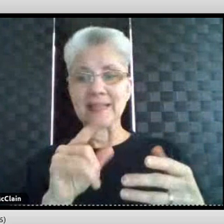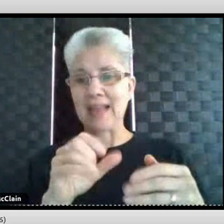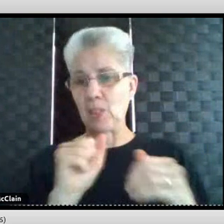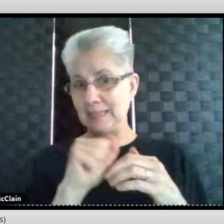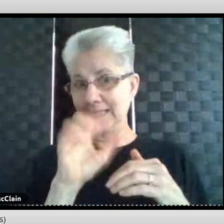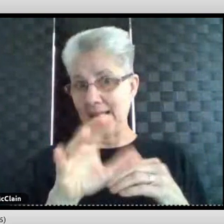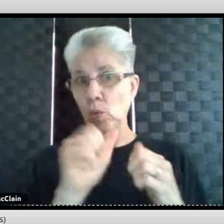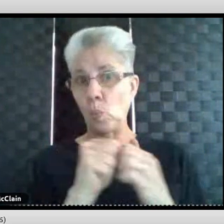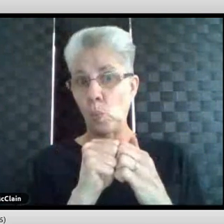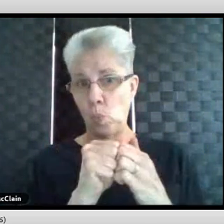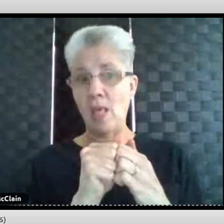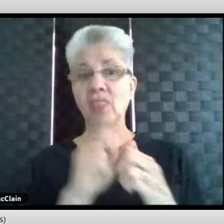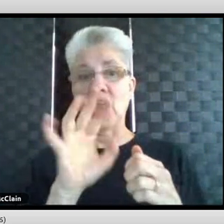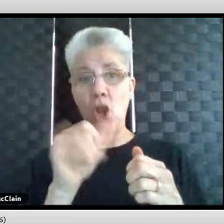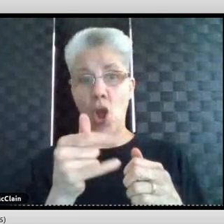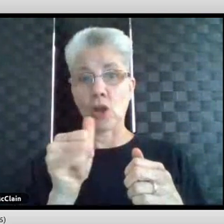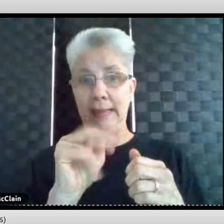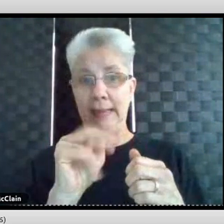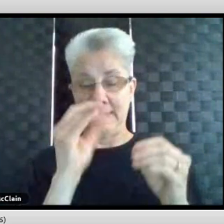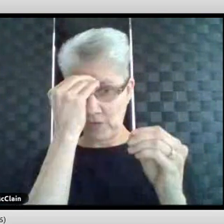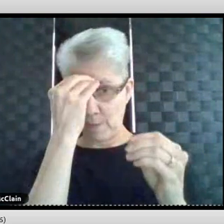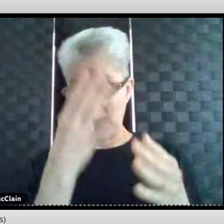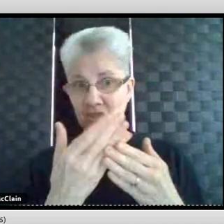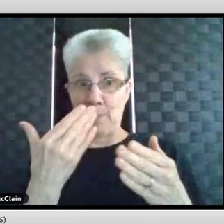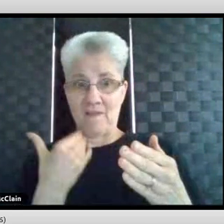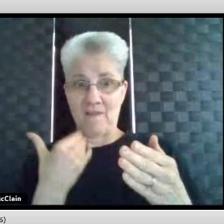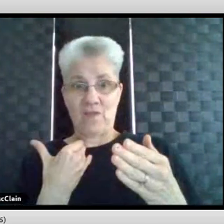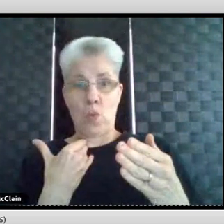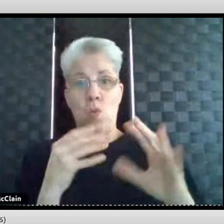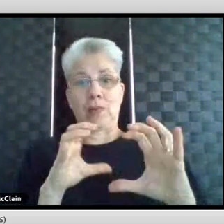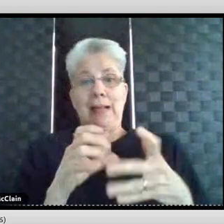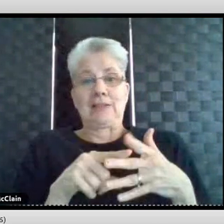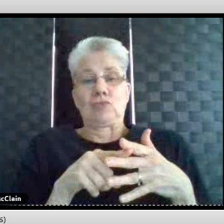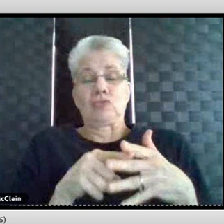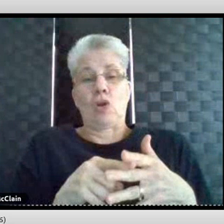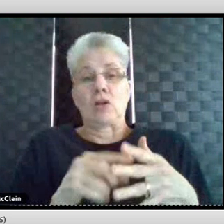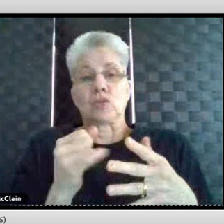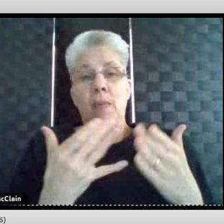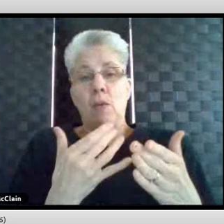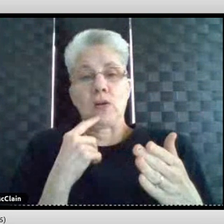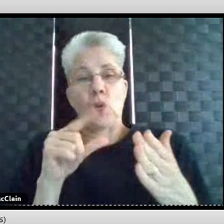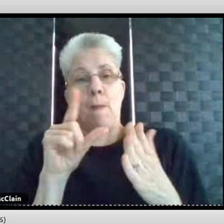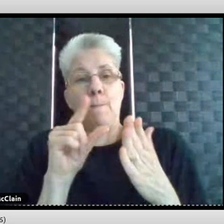with the log-in information, so you might want to print those off